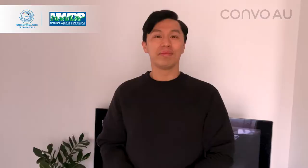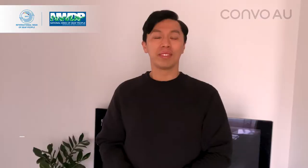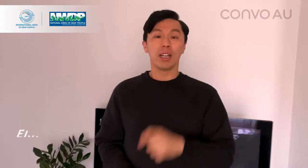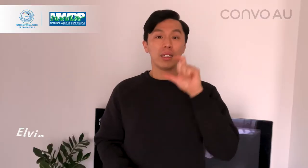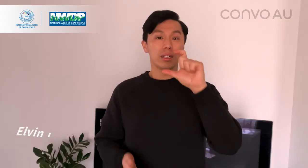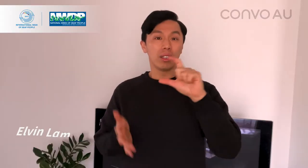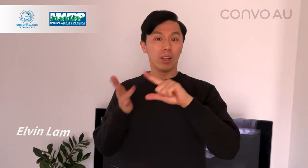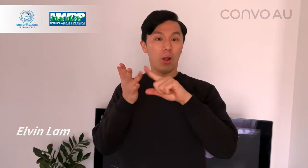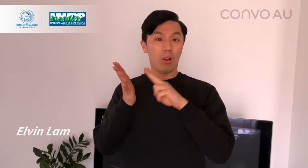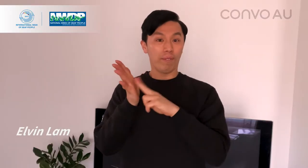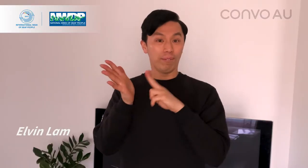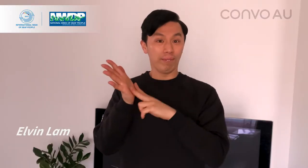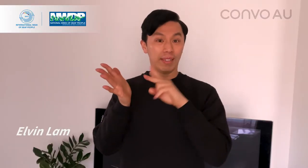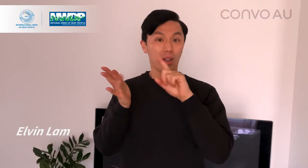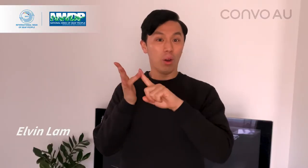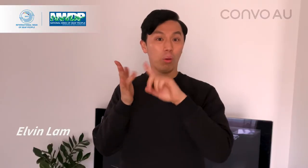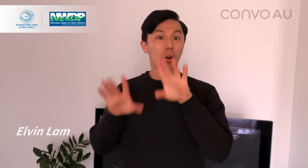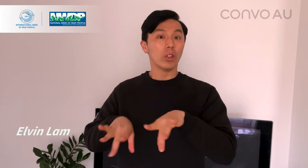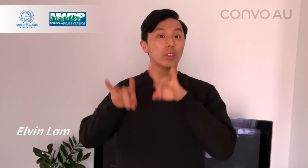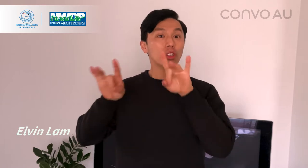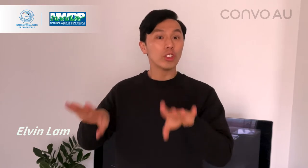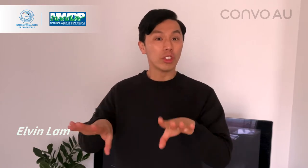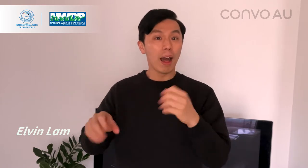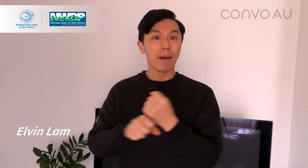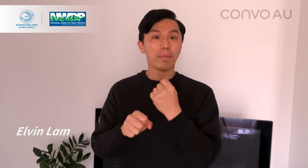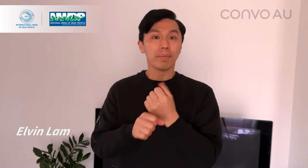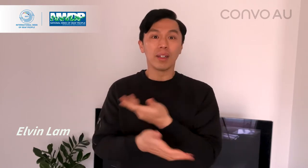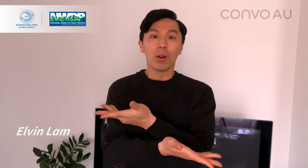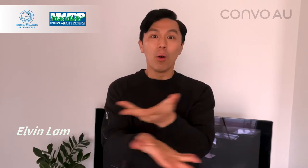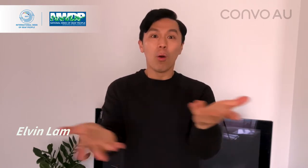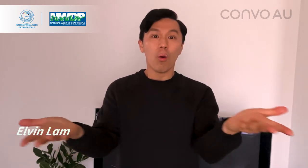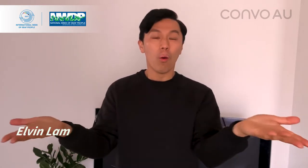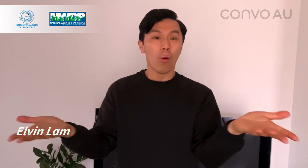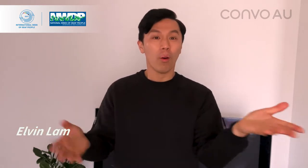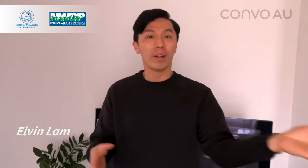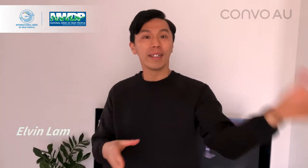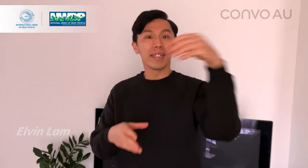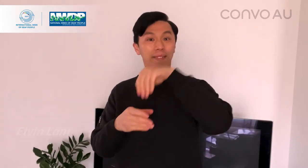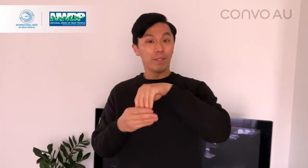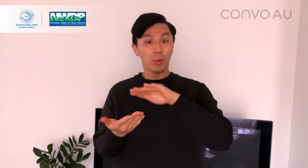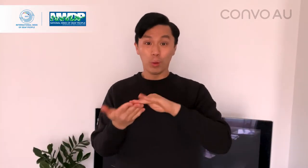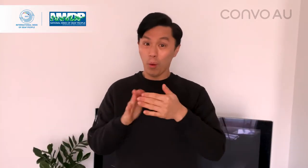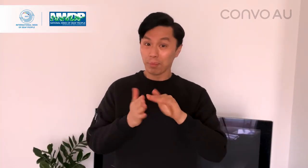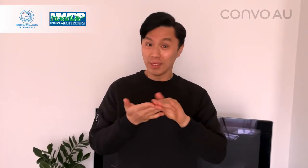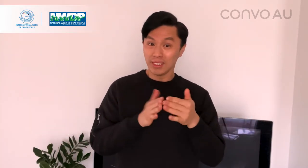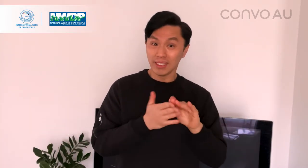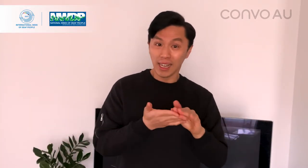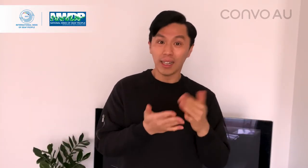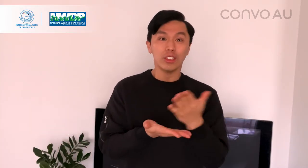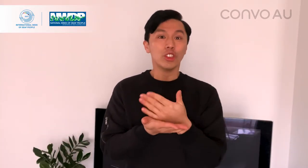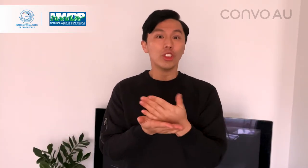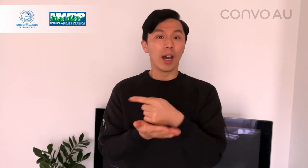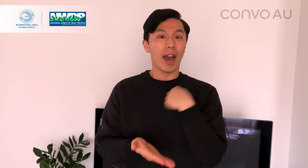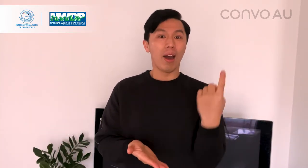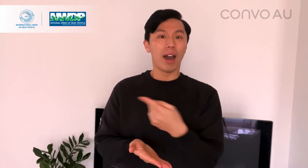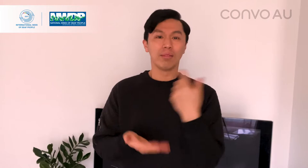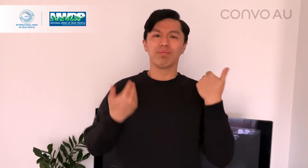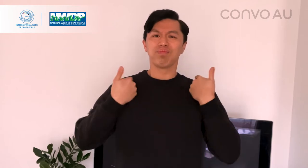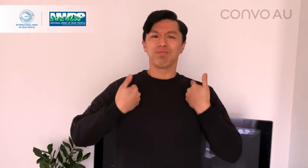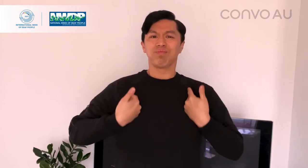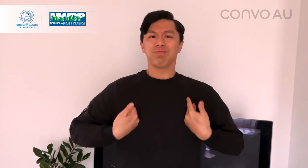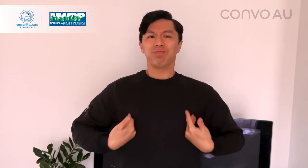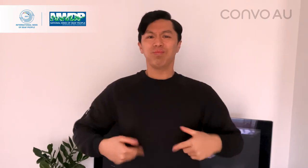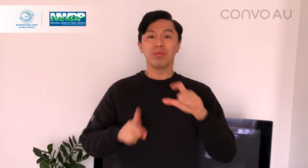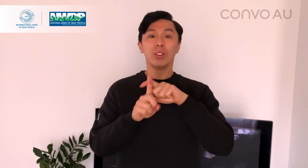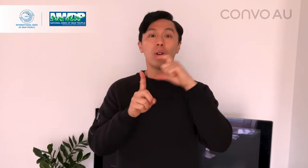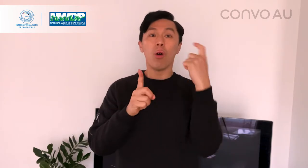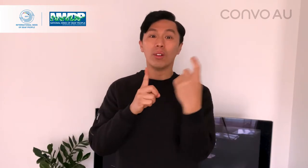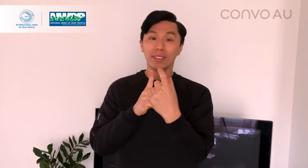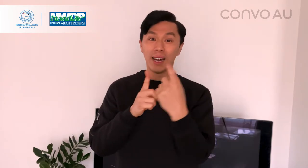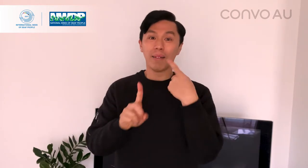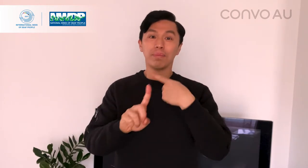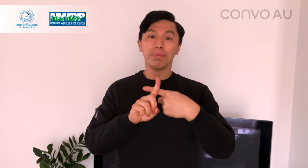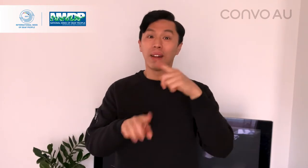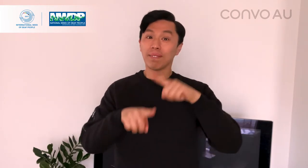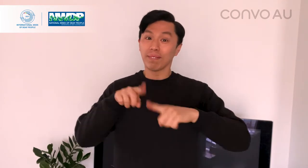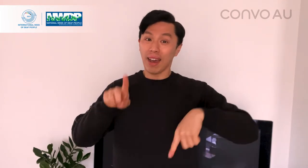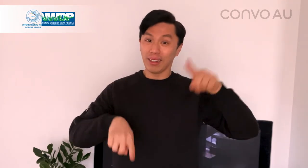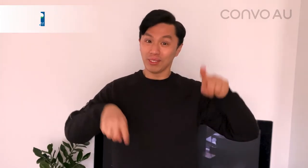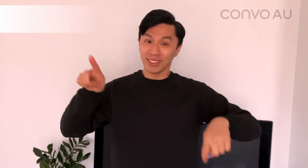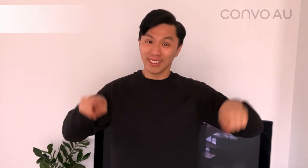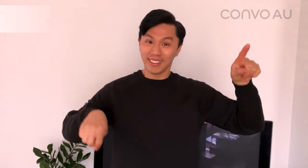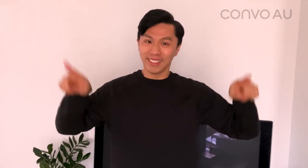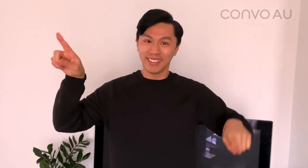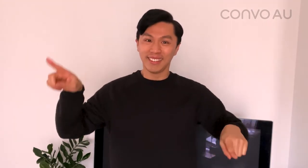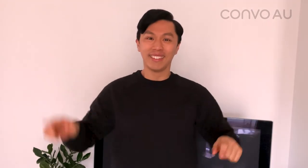Convo Australia connects you to the community and enables sharing of our rich culture and diversity.